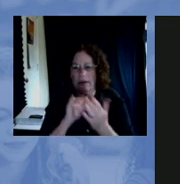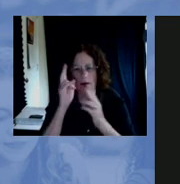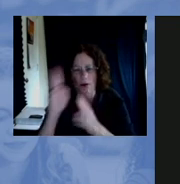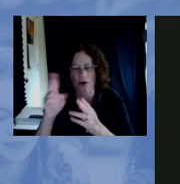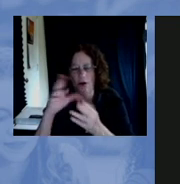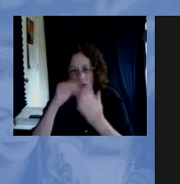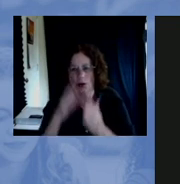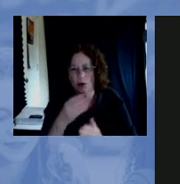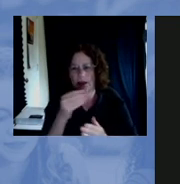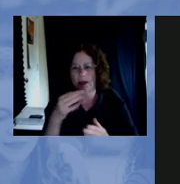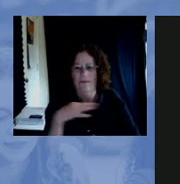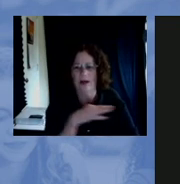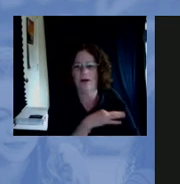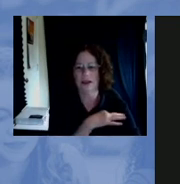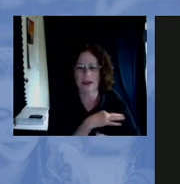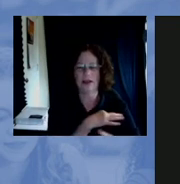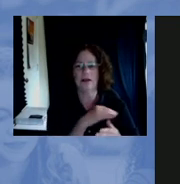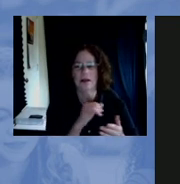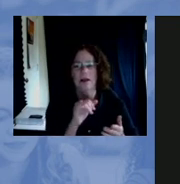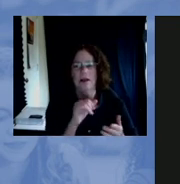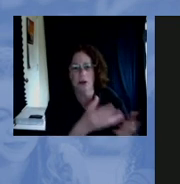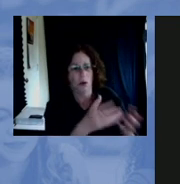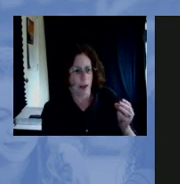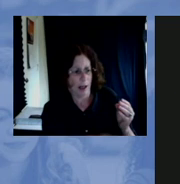THAT WAY. >> AGAIN, WE'RE RUNNING OUT OF TIME.